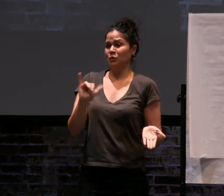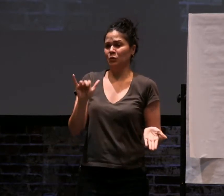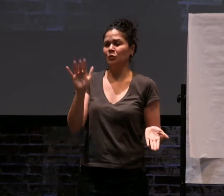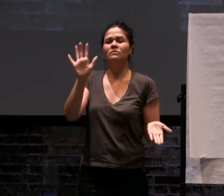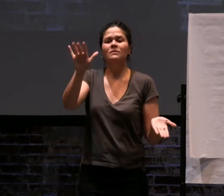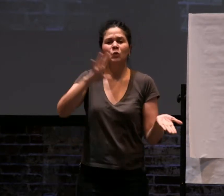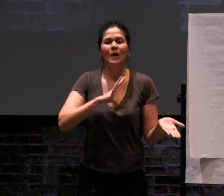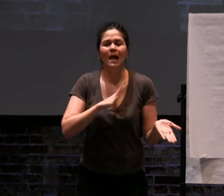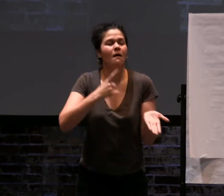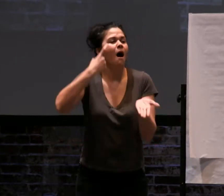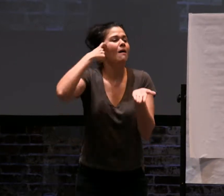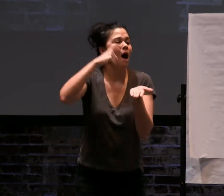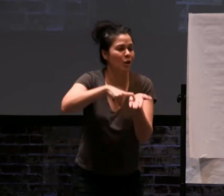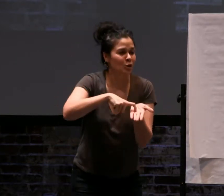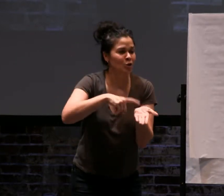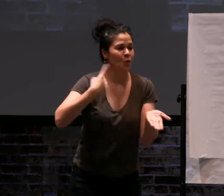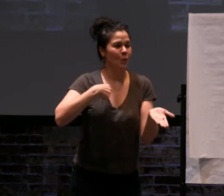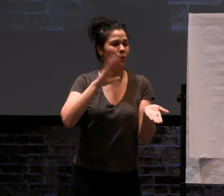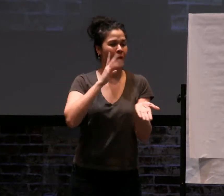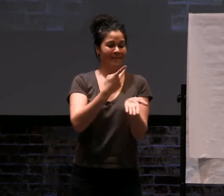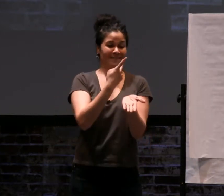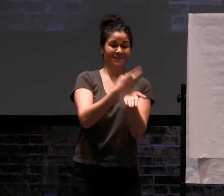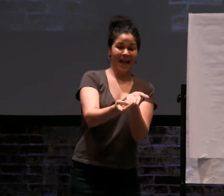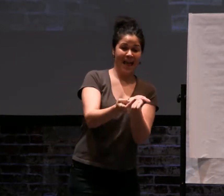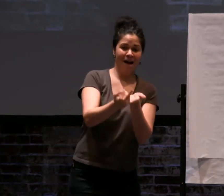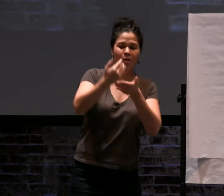That's human nature, thanks okay. We acknowledge that.